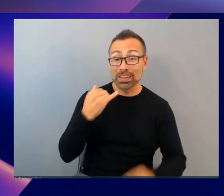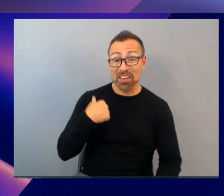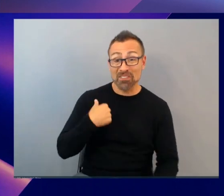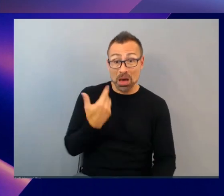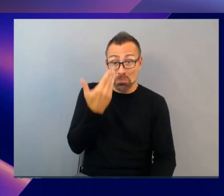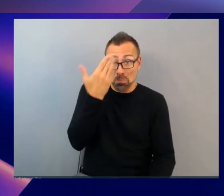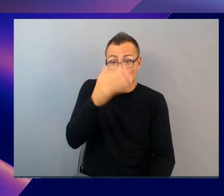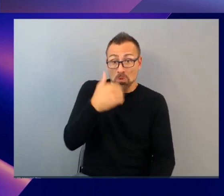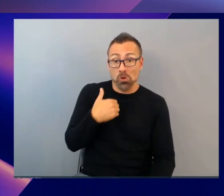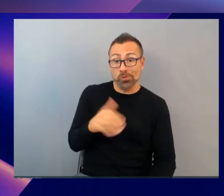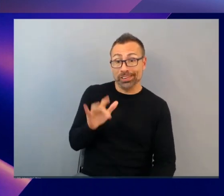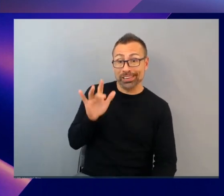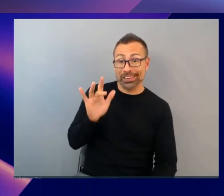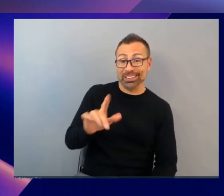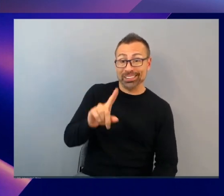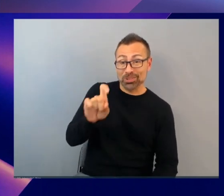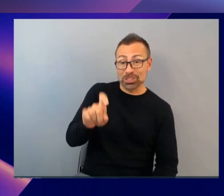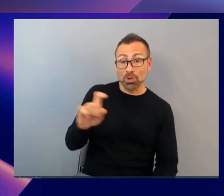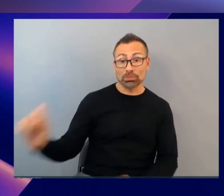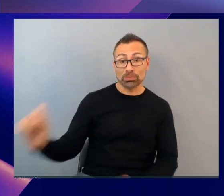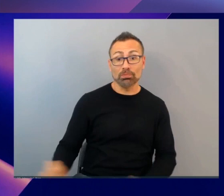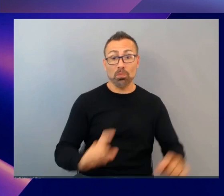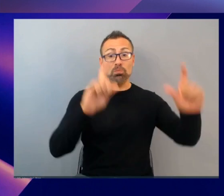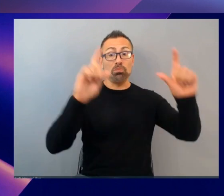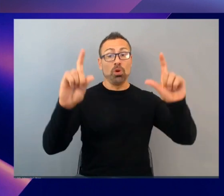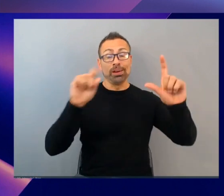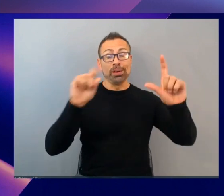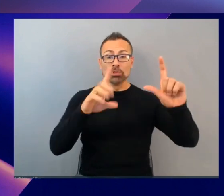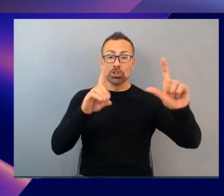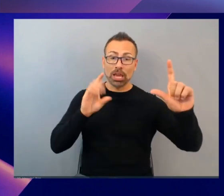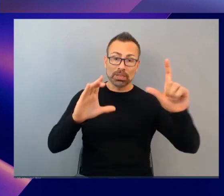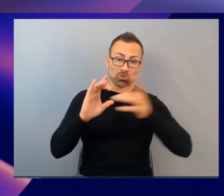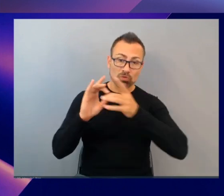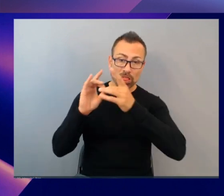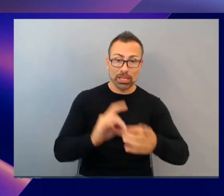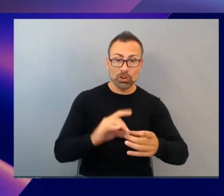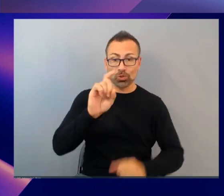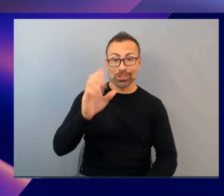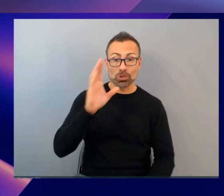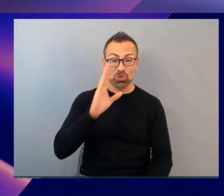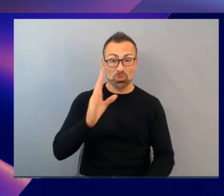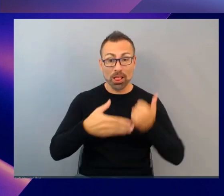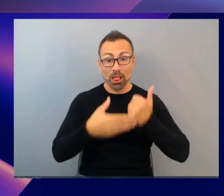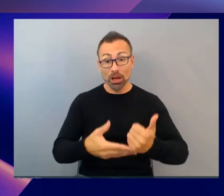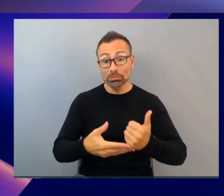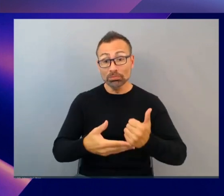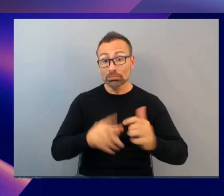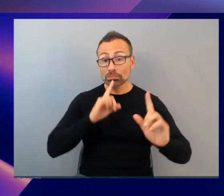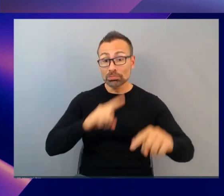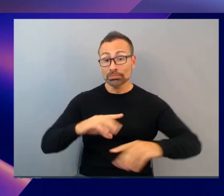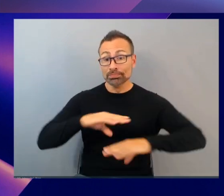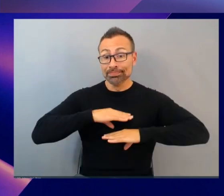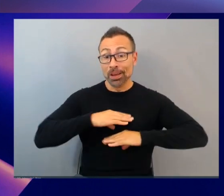and get straight to that documentation for that question, which can help us answer it and further learn. Exactly. - Yeah, that's cool.